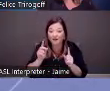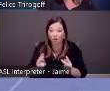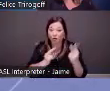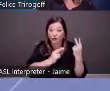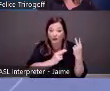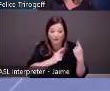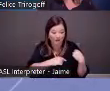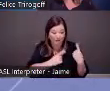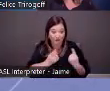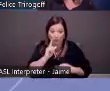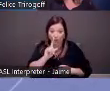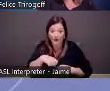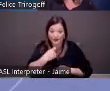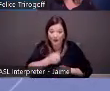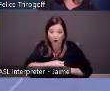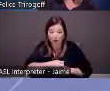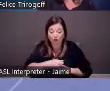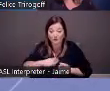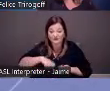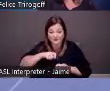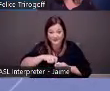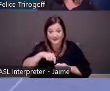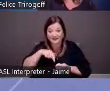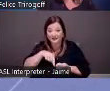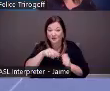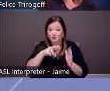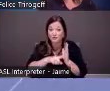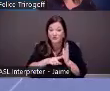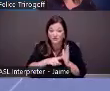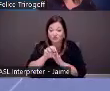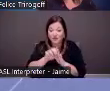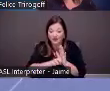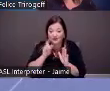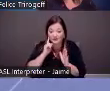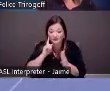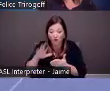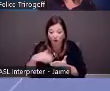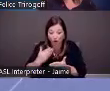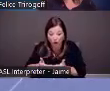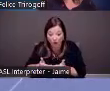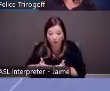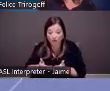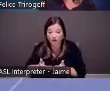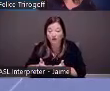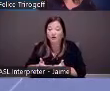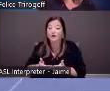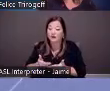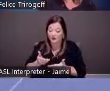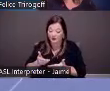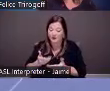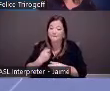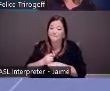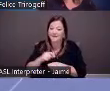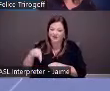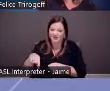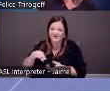and specifically doing this Research Ethics for All, it made this research so much better,